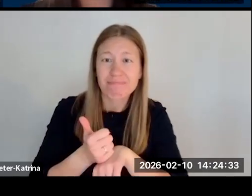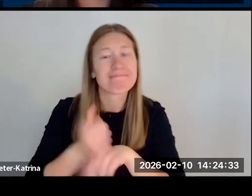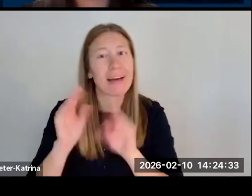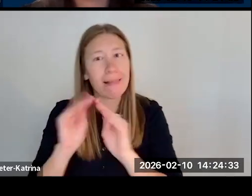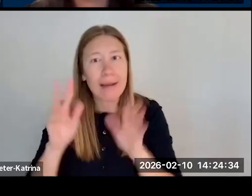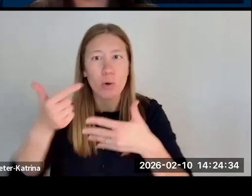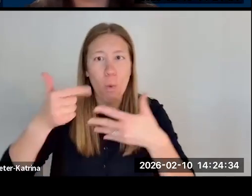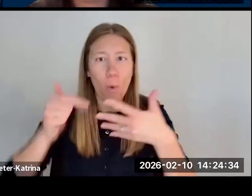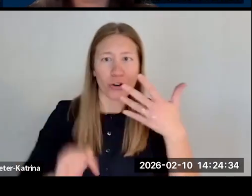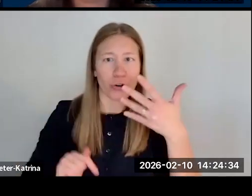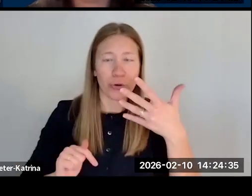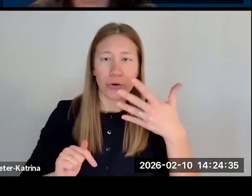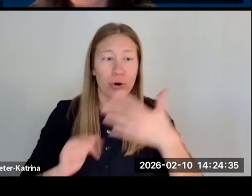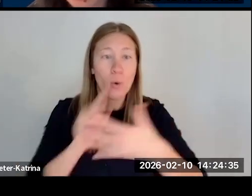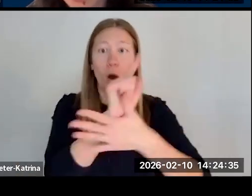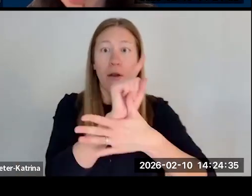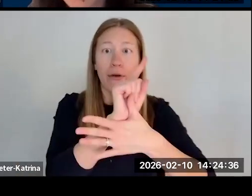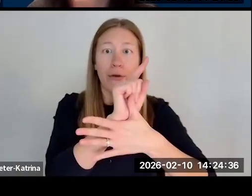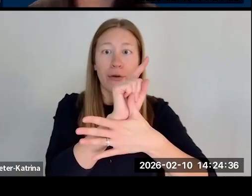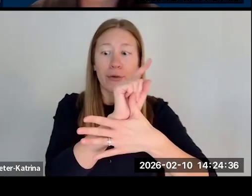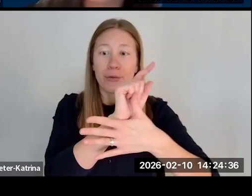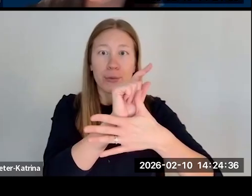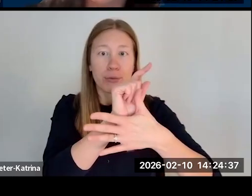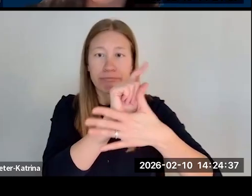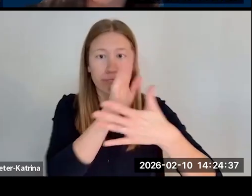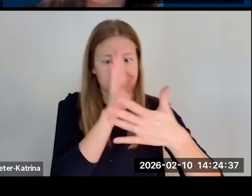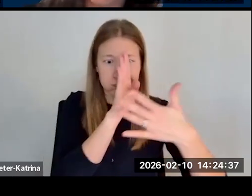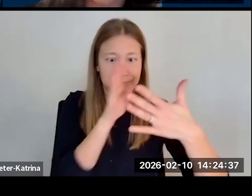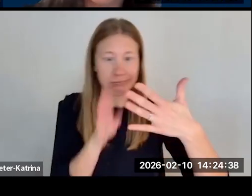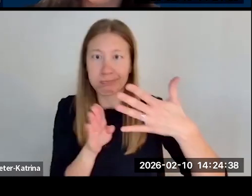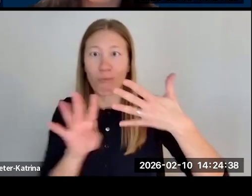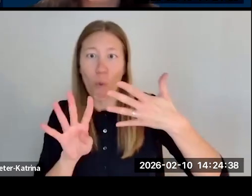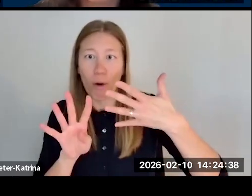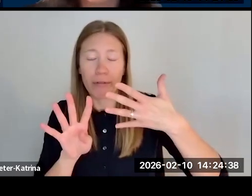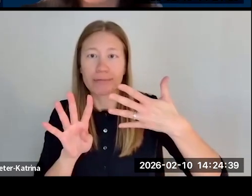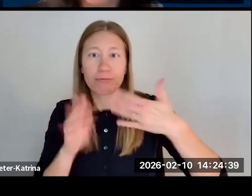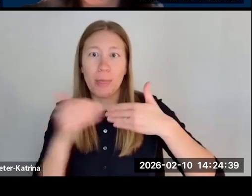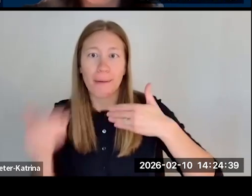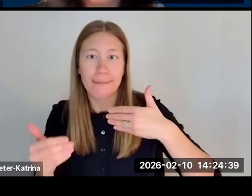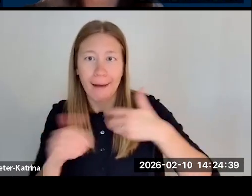So no jumping from heading level two straight to heading level four for your next subsection.